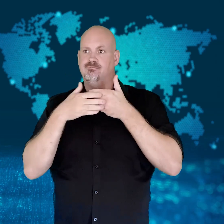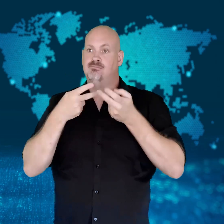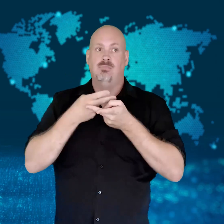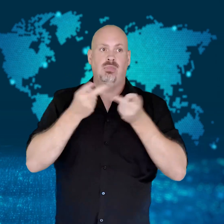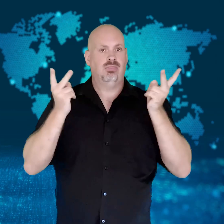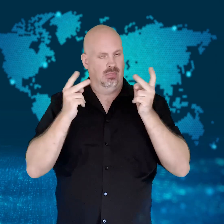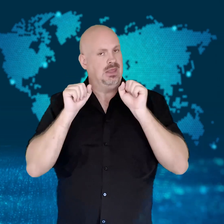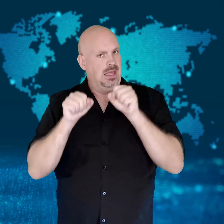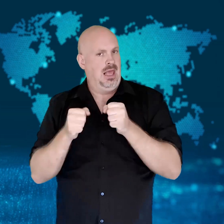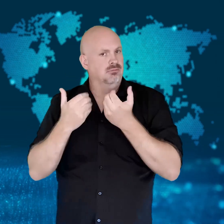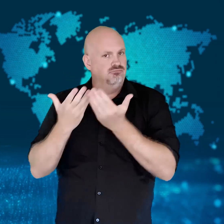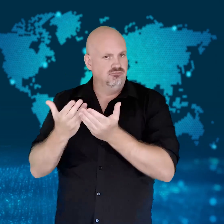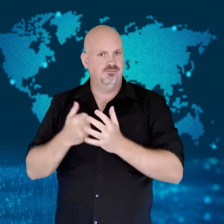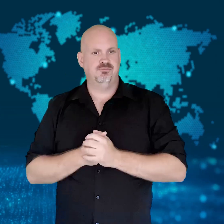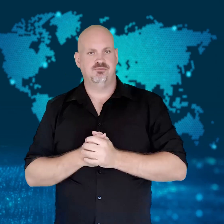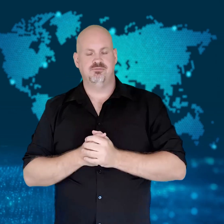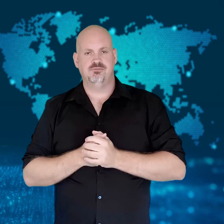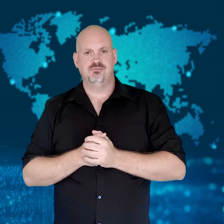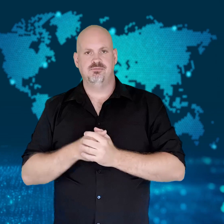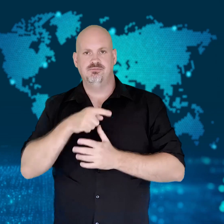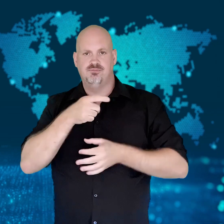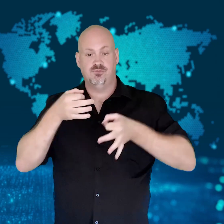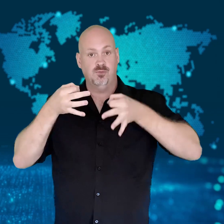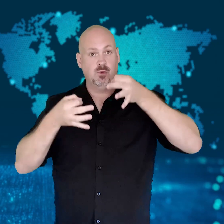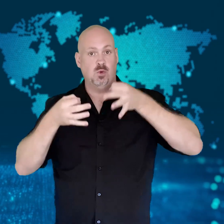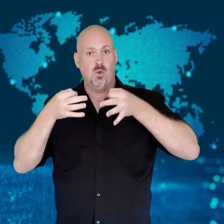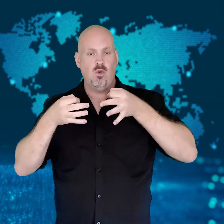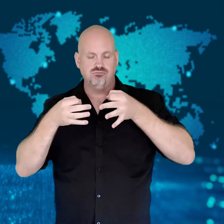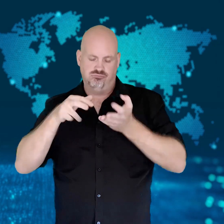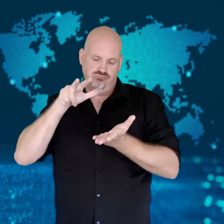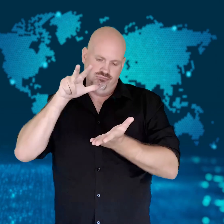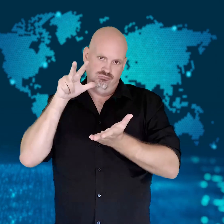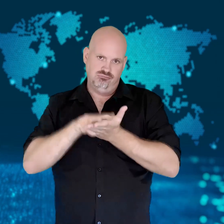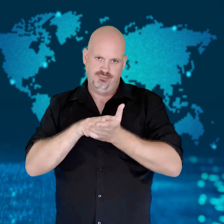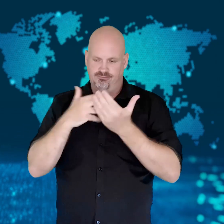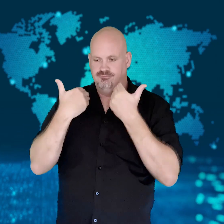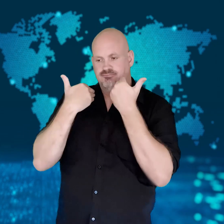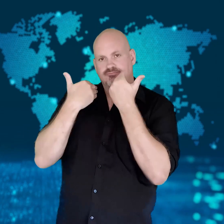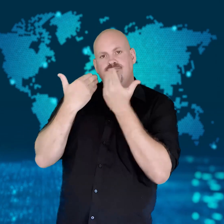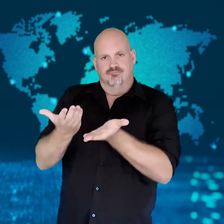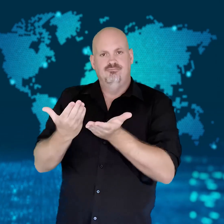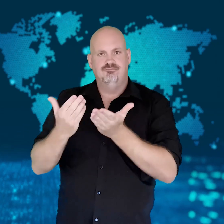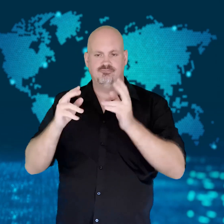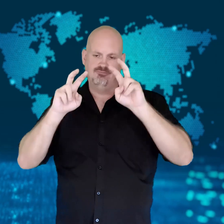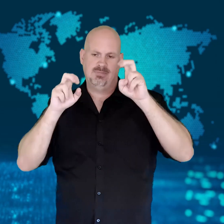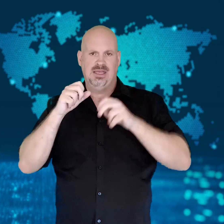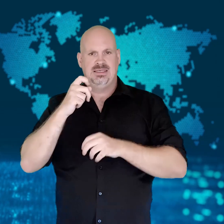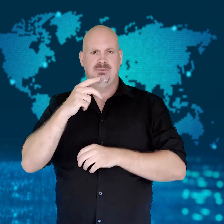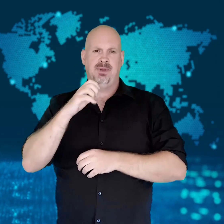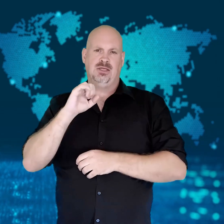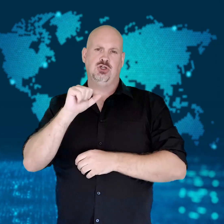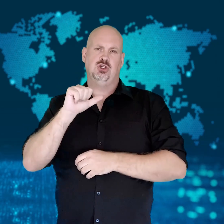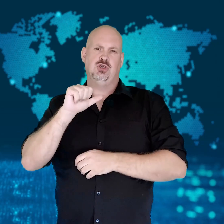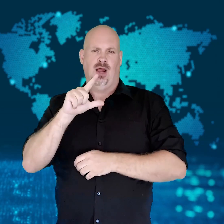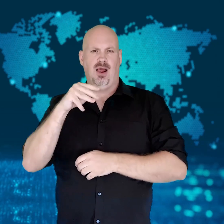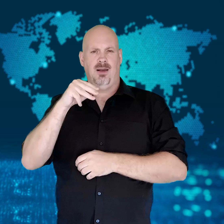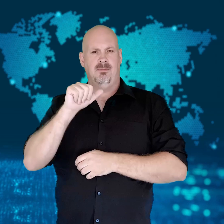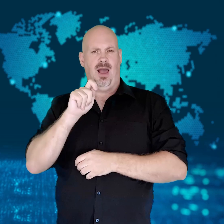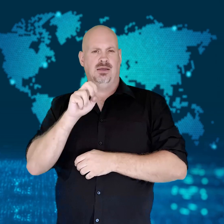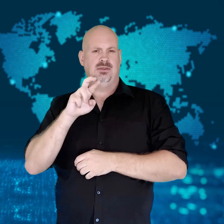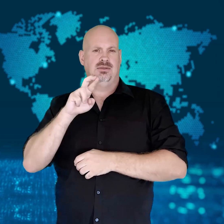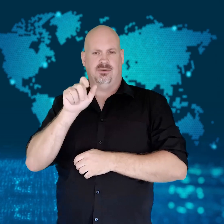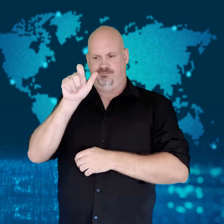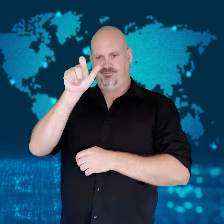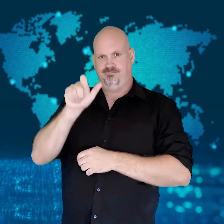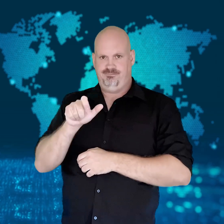The judge agreed to appoint a "special master" to review the records,